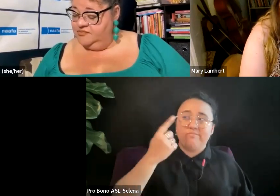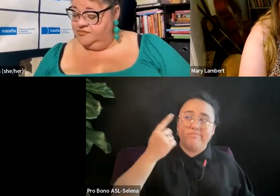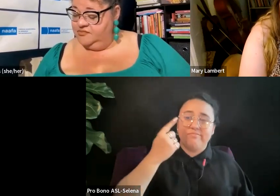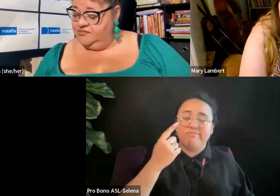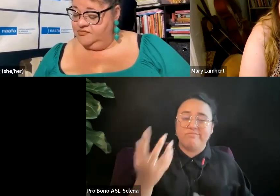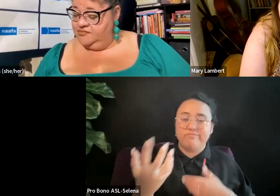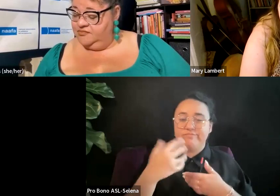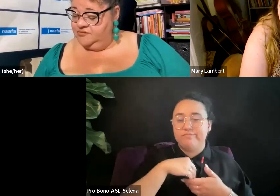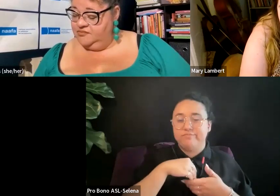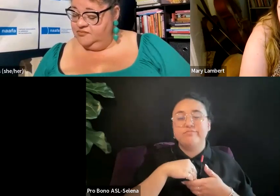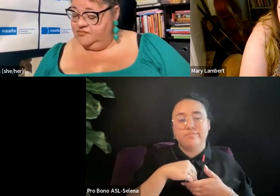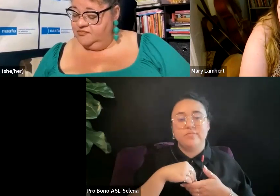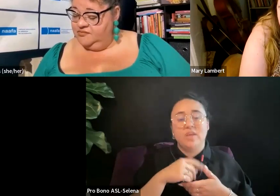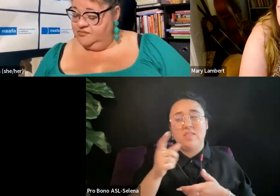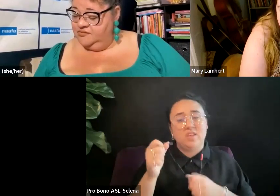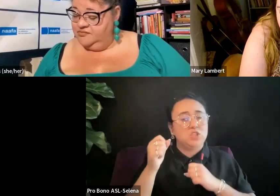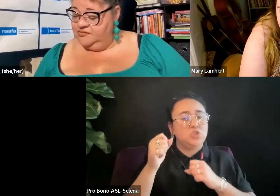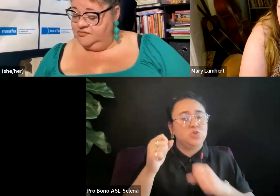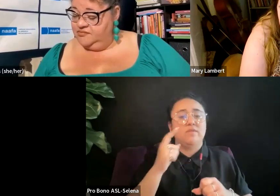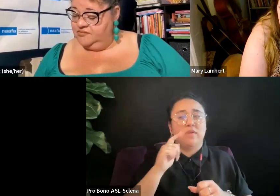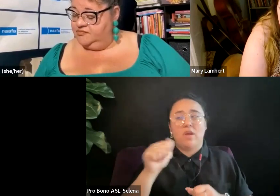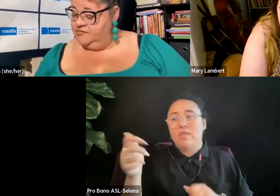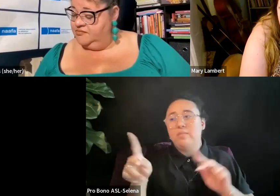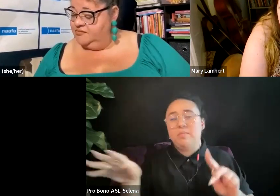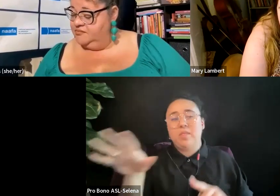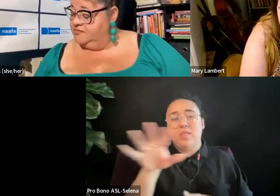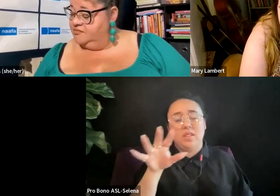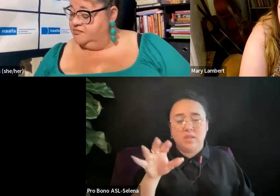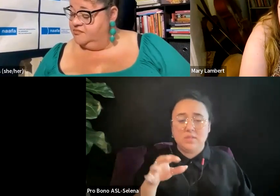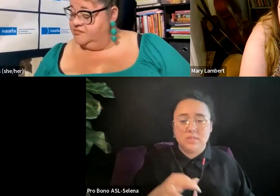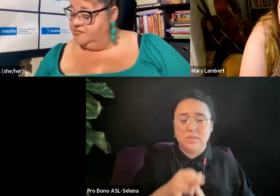to be so prevalent for for everybody else, and especially my in my family